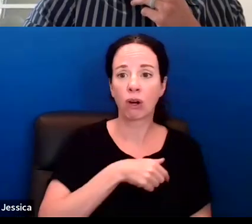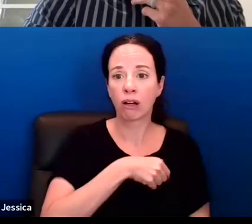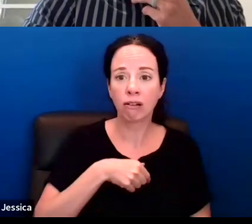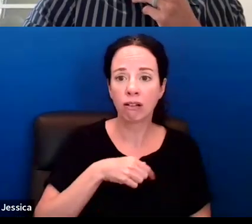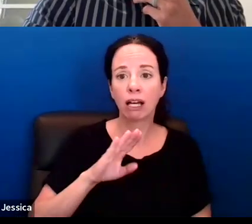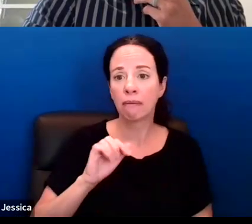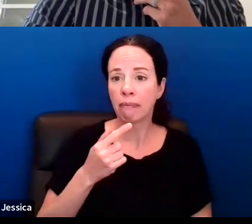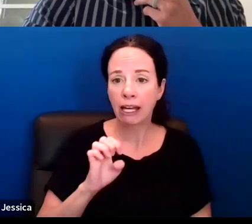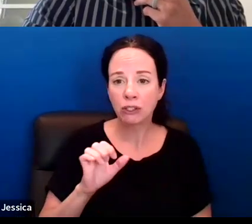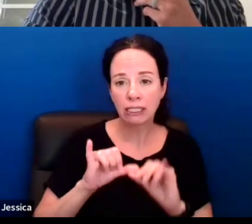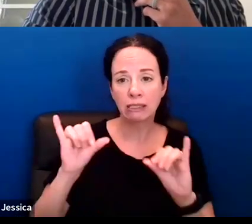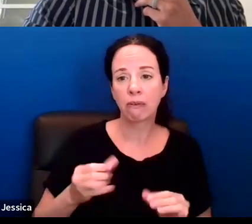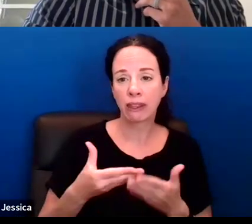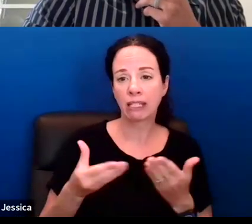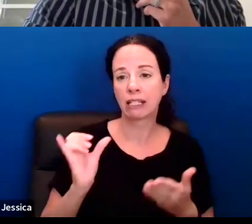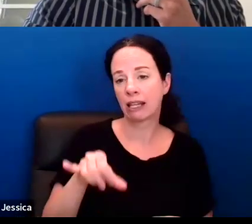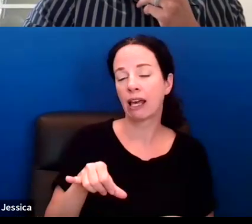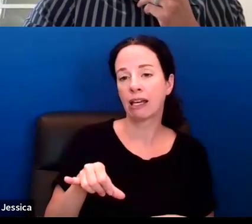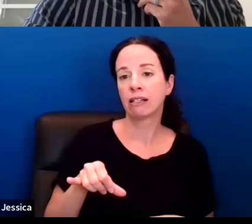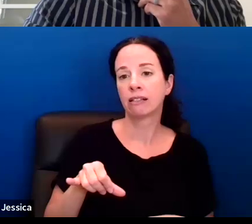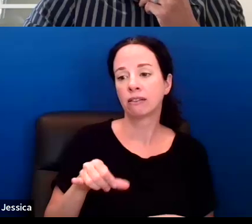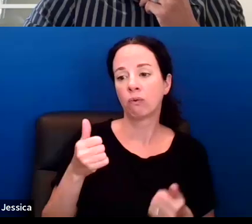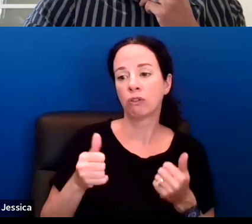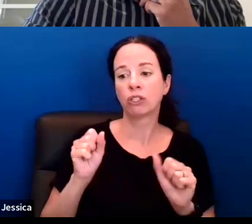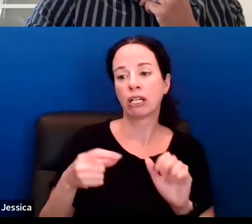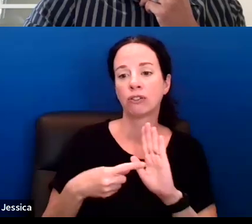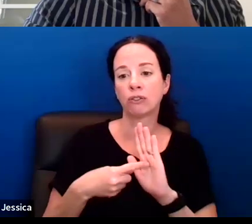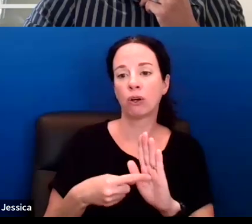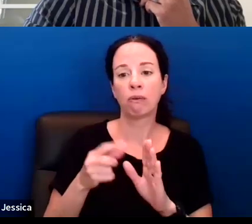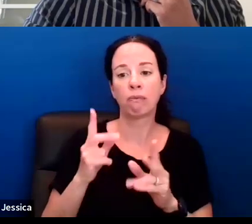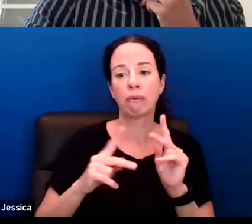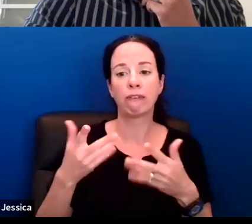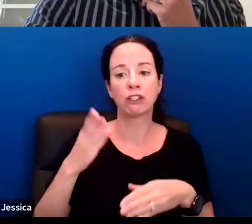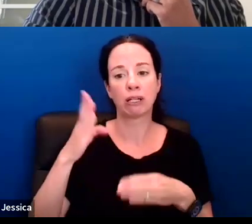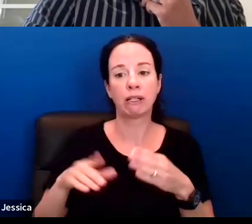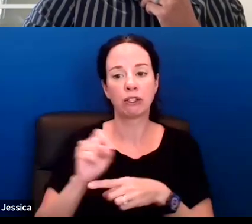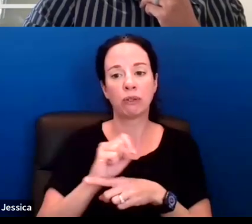things like that, that can signify that folks have completed their training? Let's start